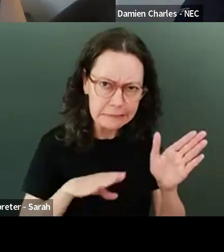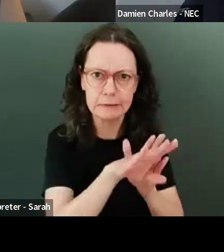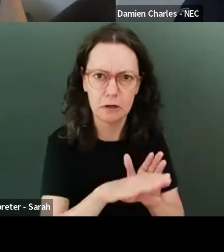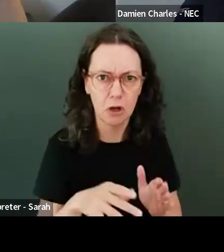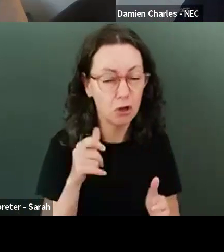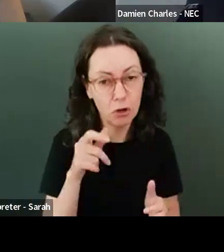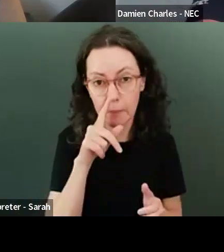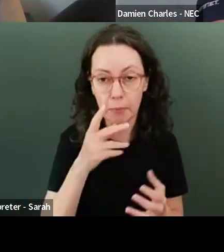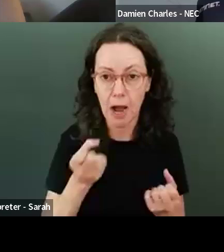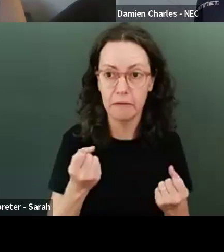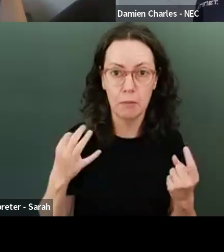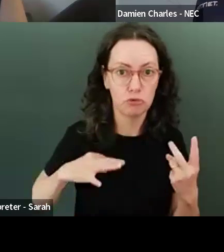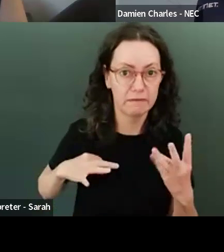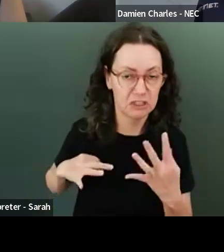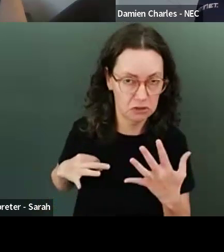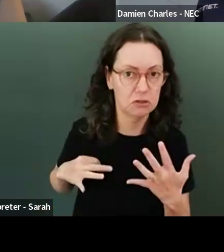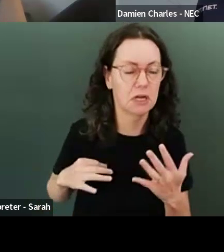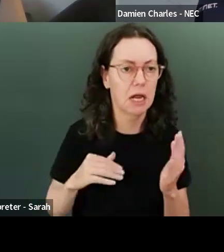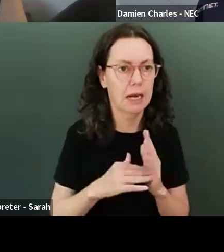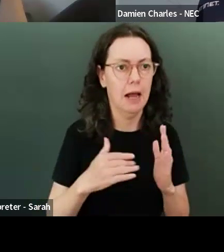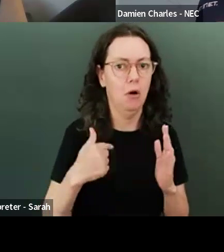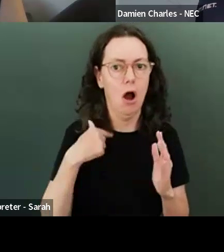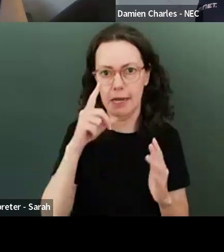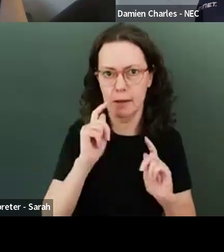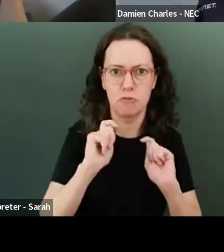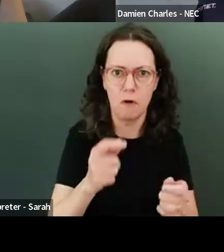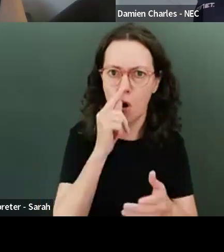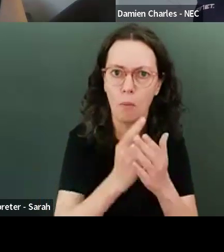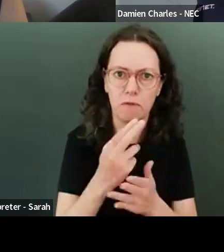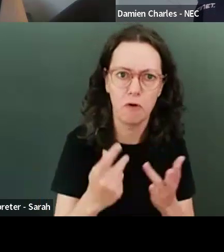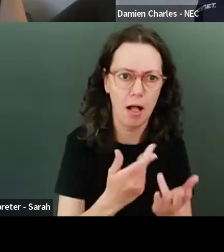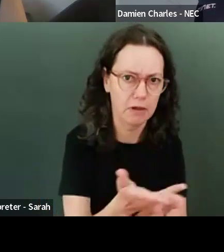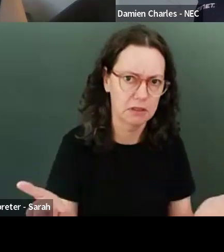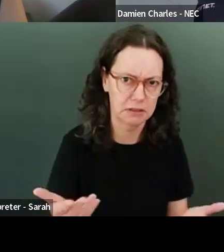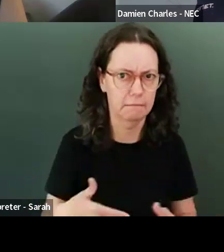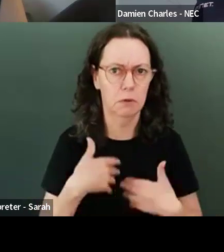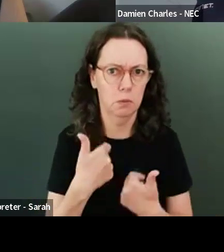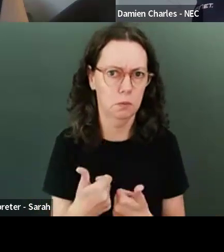in the world and now we need to make a difference for someone else and that is